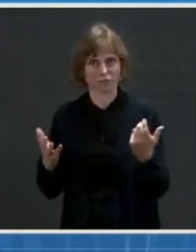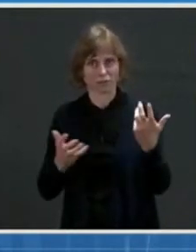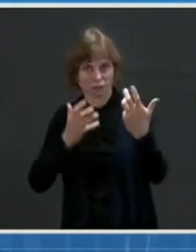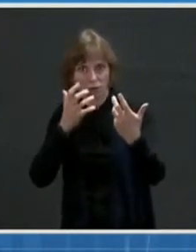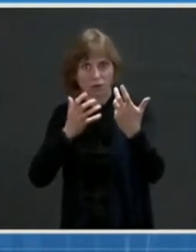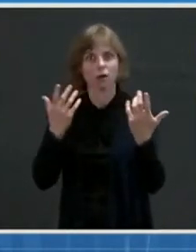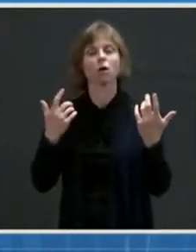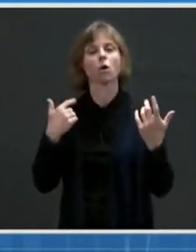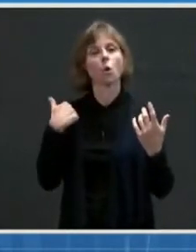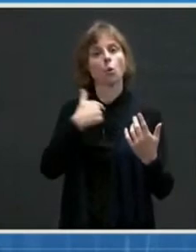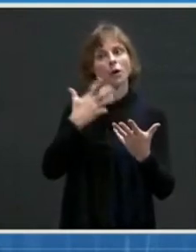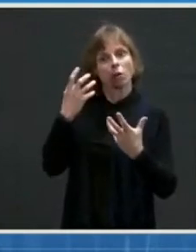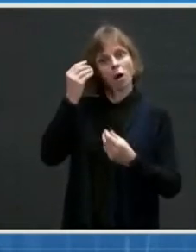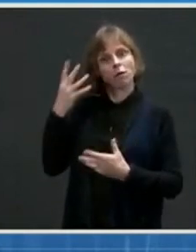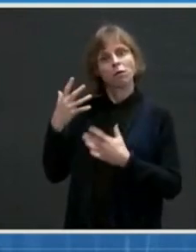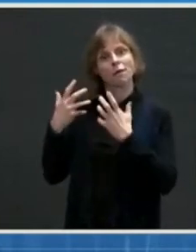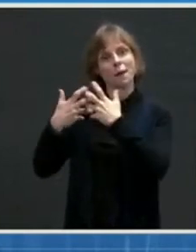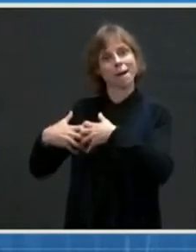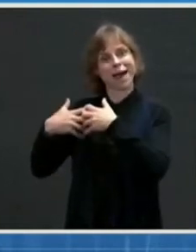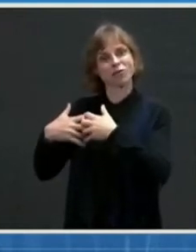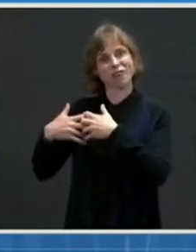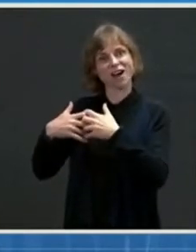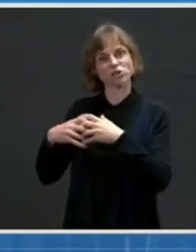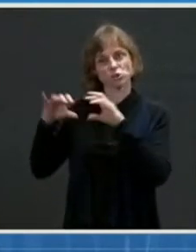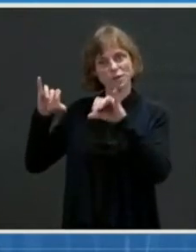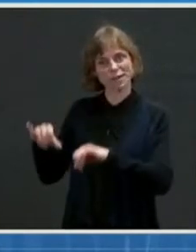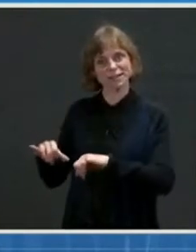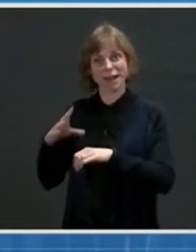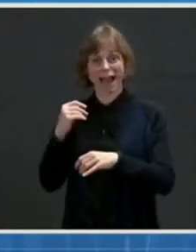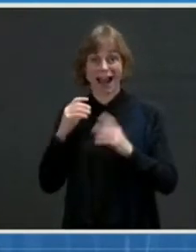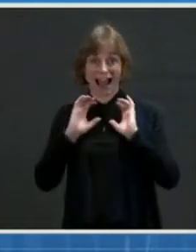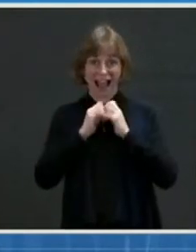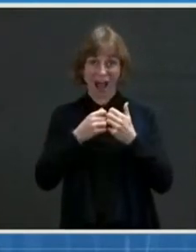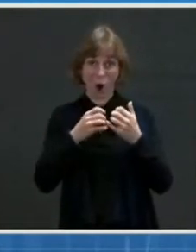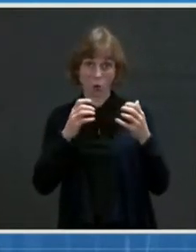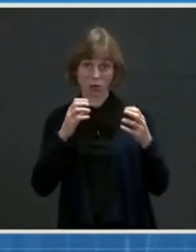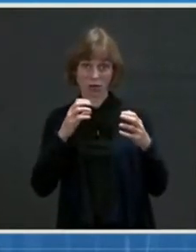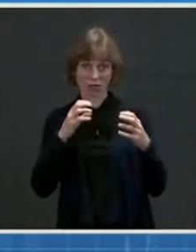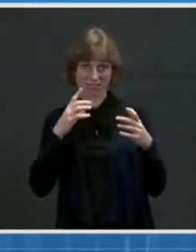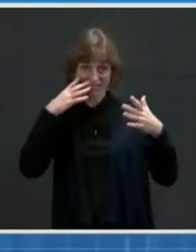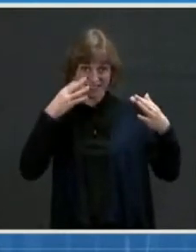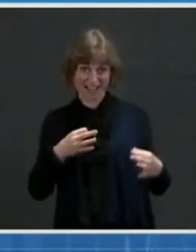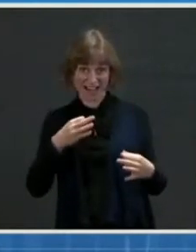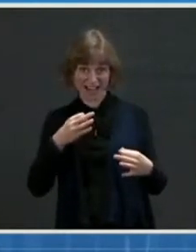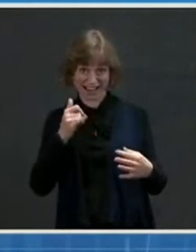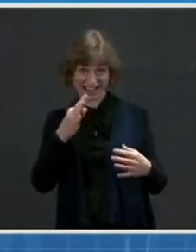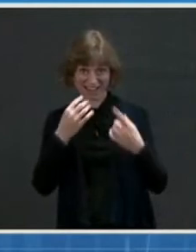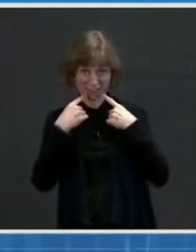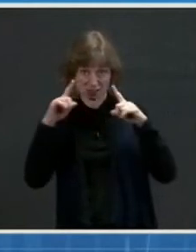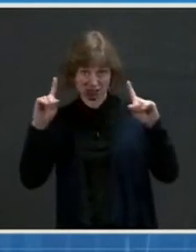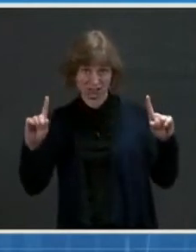GOING EVOLUTION OF VARIANTS. AND WE EXPECT THE MANUFACTURING RECOMMENDATIONS TO REMAIN THE